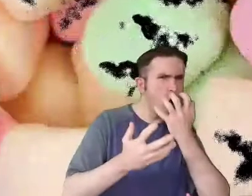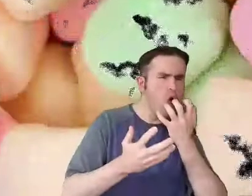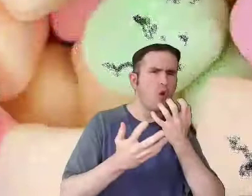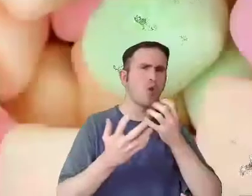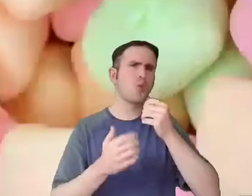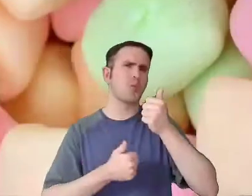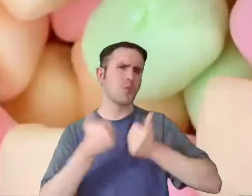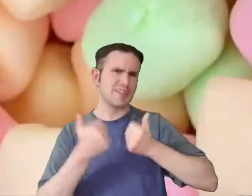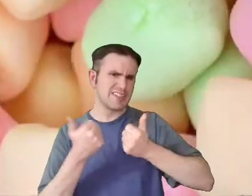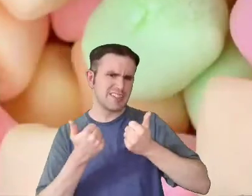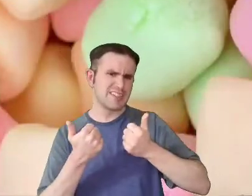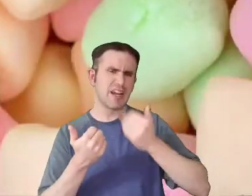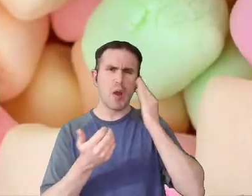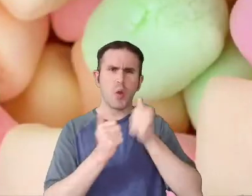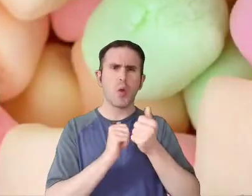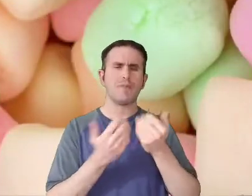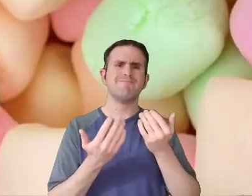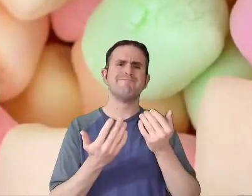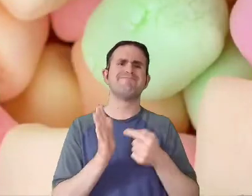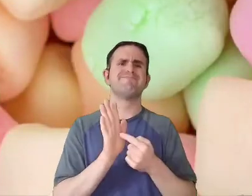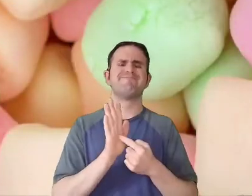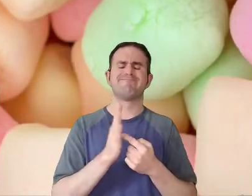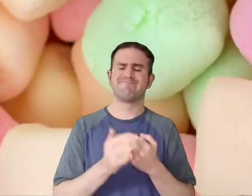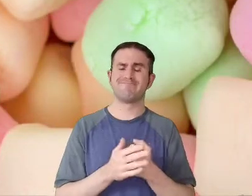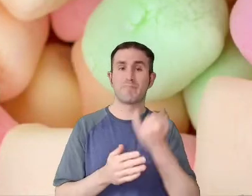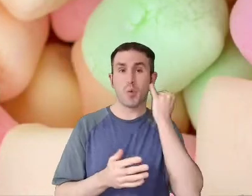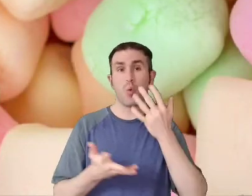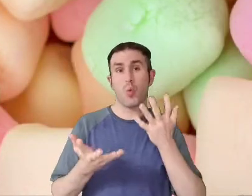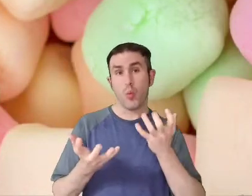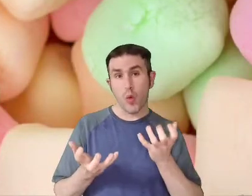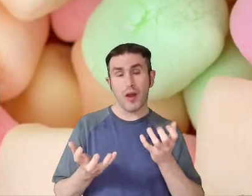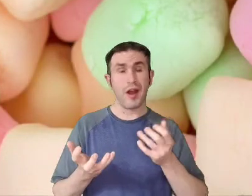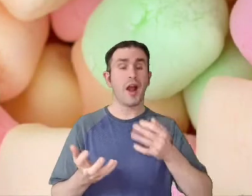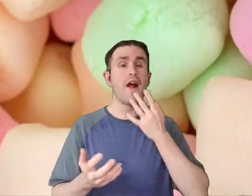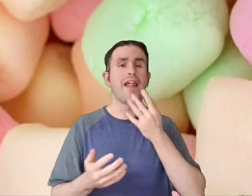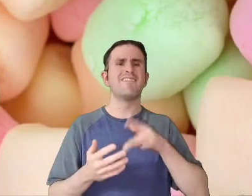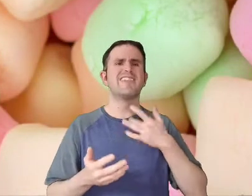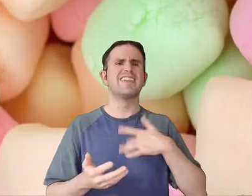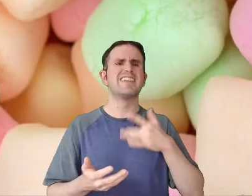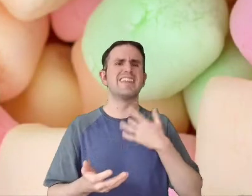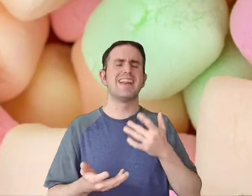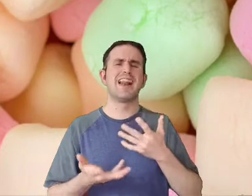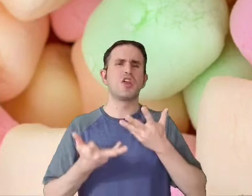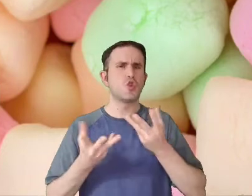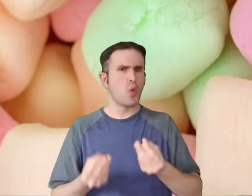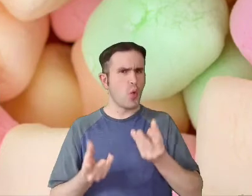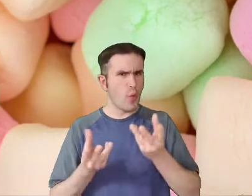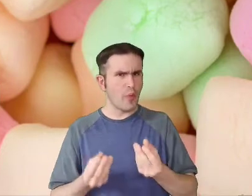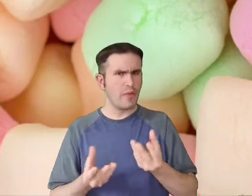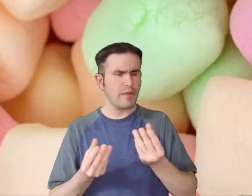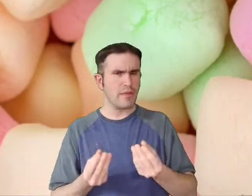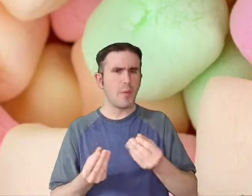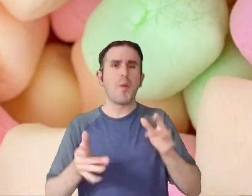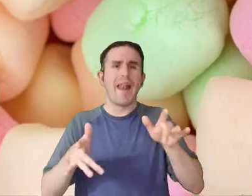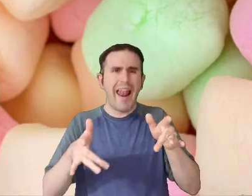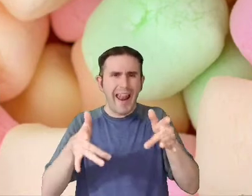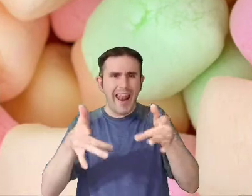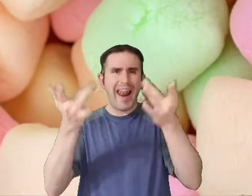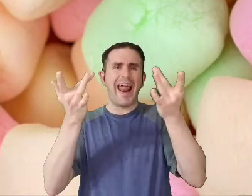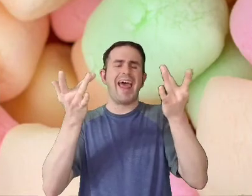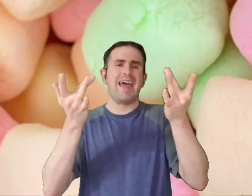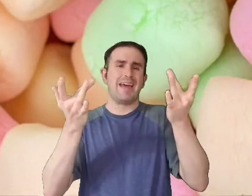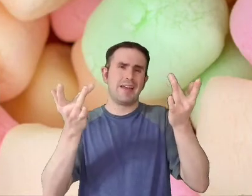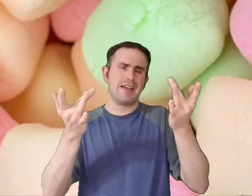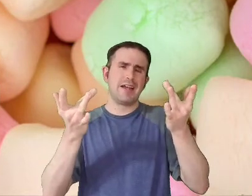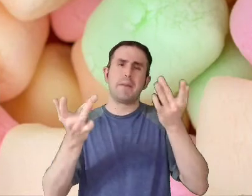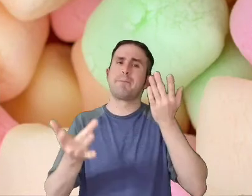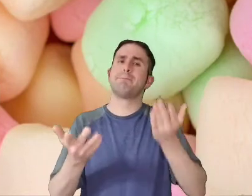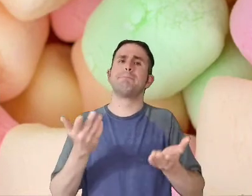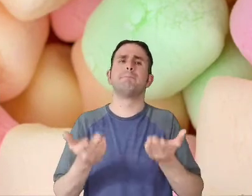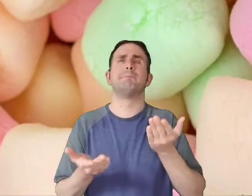Let's say if you want the color to feel soft, if you want it to feel light, maybe...